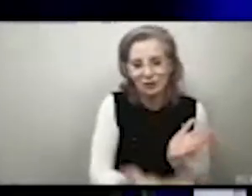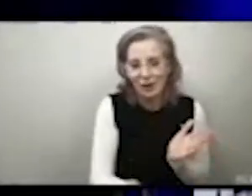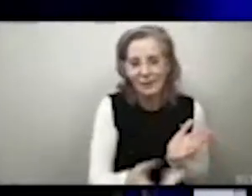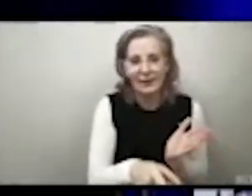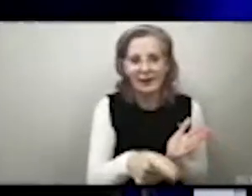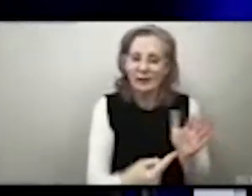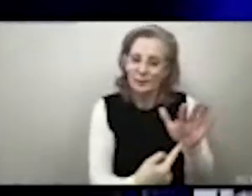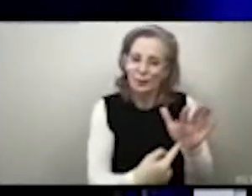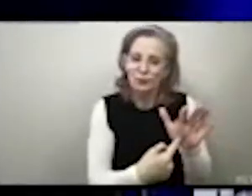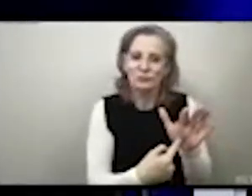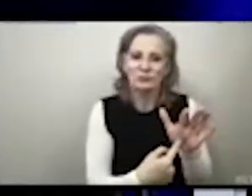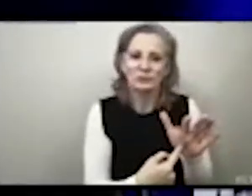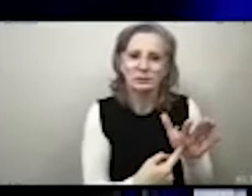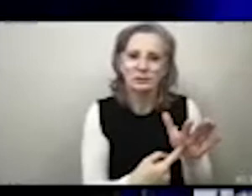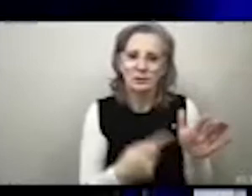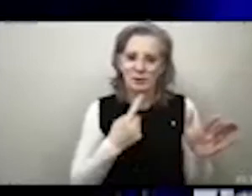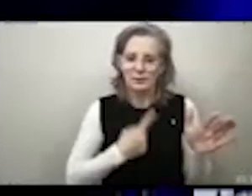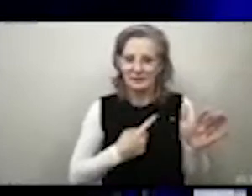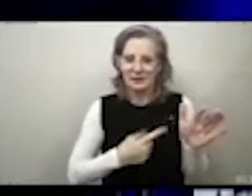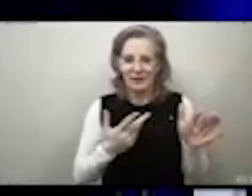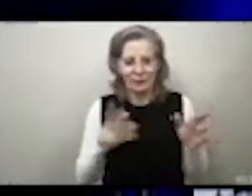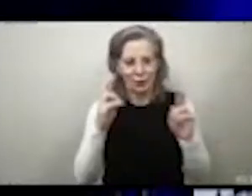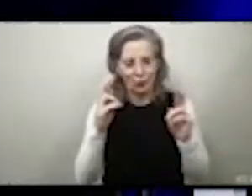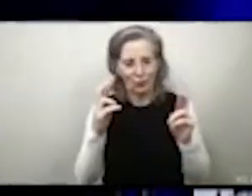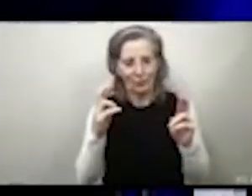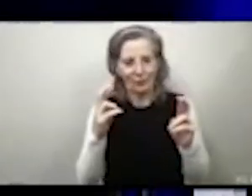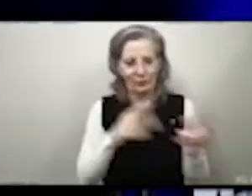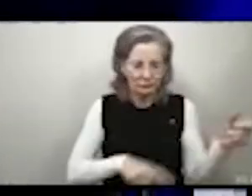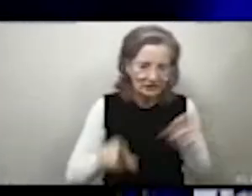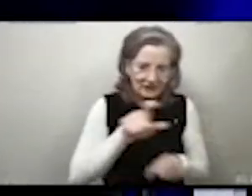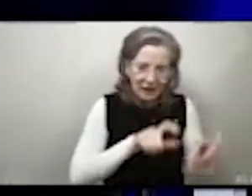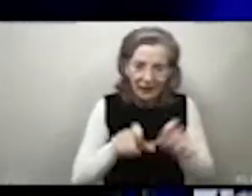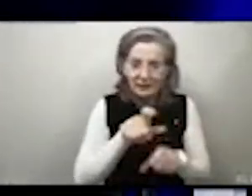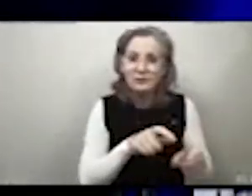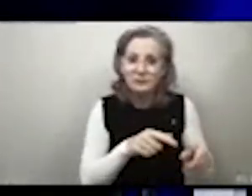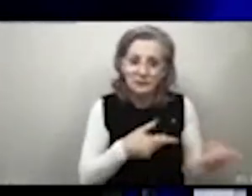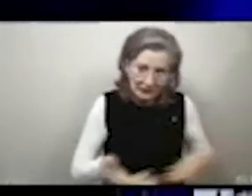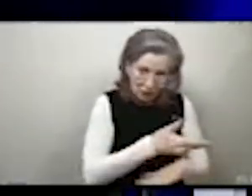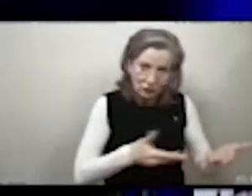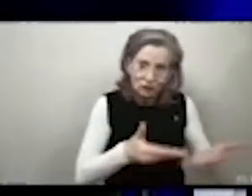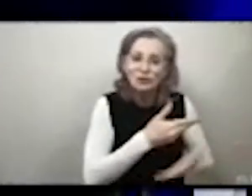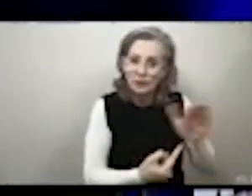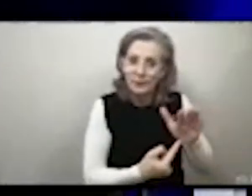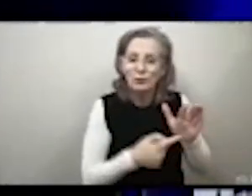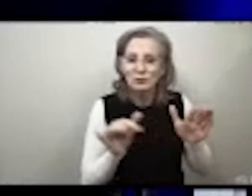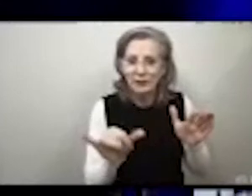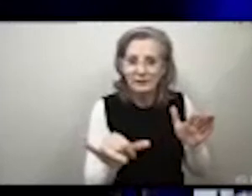discussions around the science, which of course is important, social prescribing and the judgment of communities to